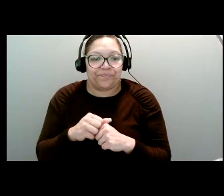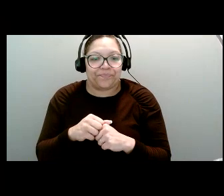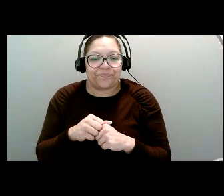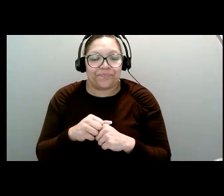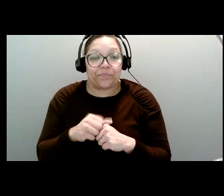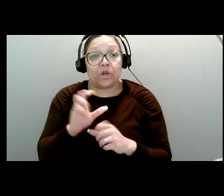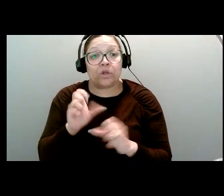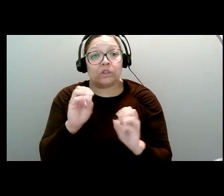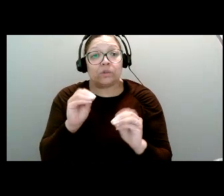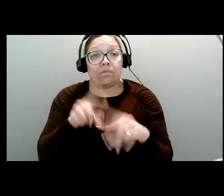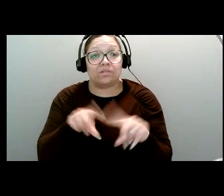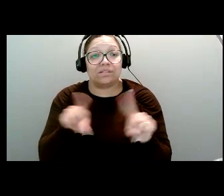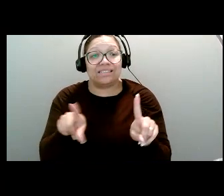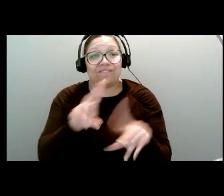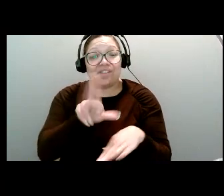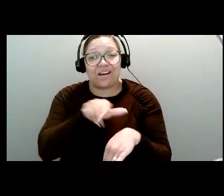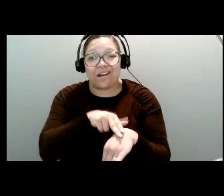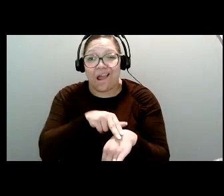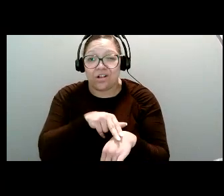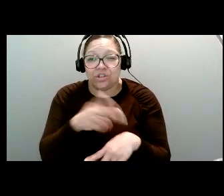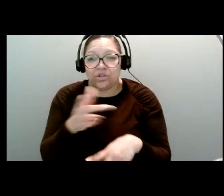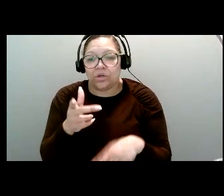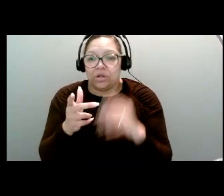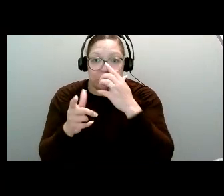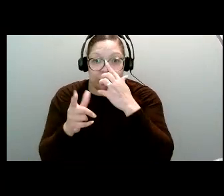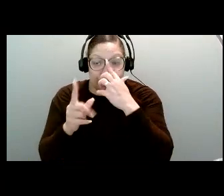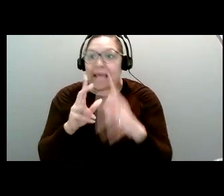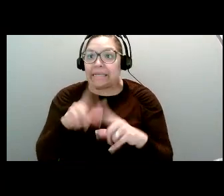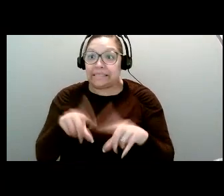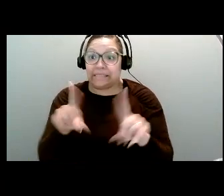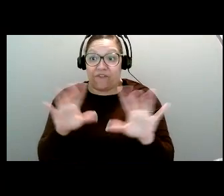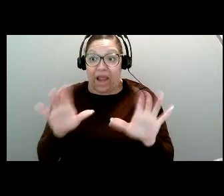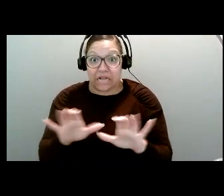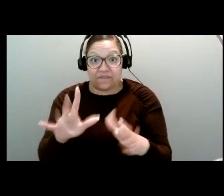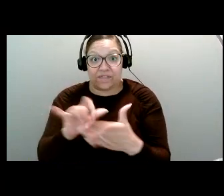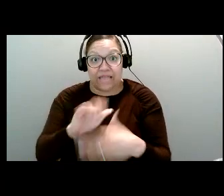So the different national, the different activities that a national